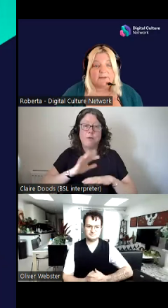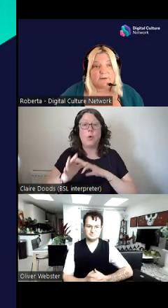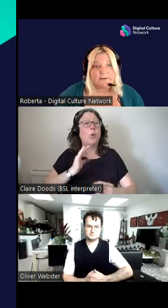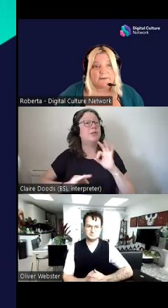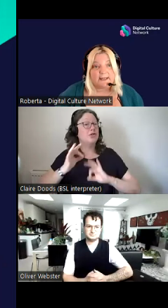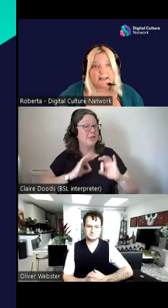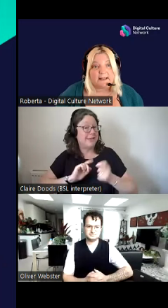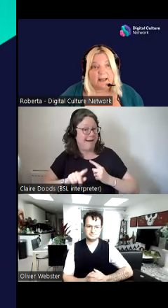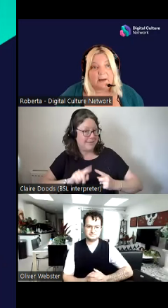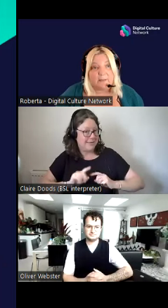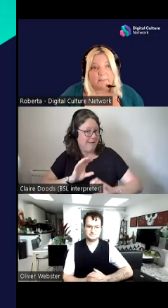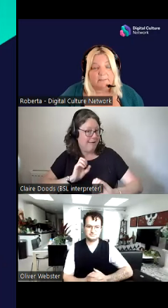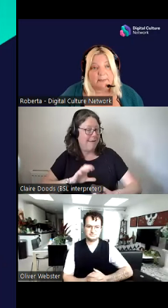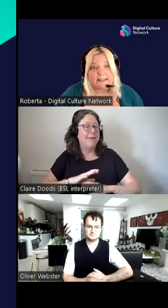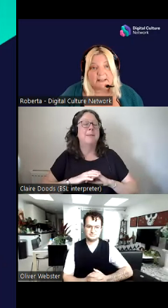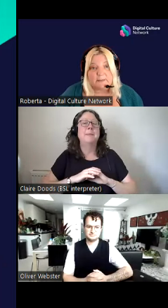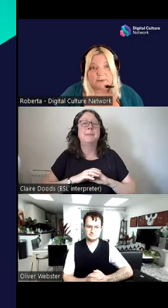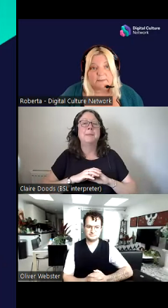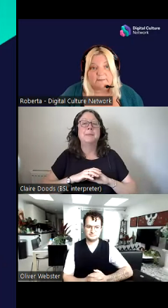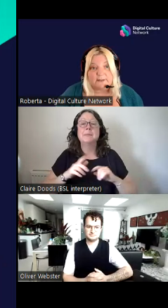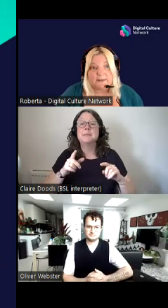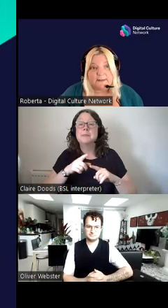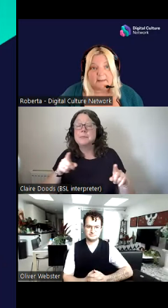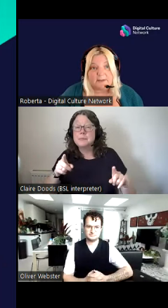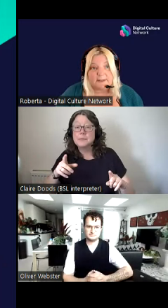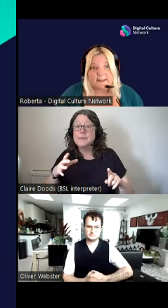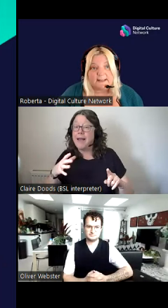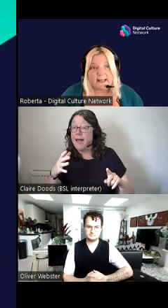You've got the button at the bottom for closed captions